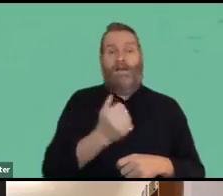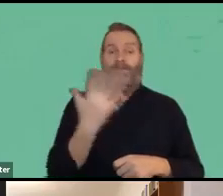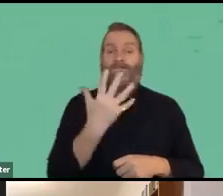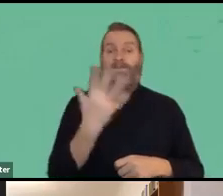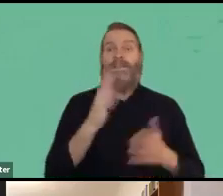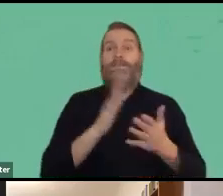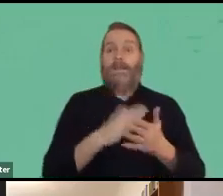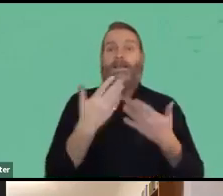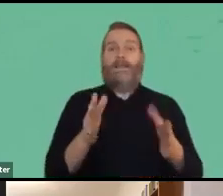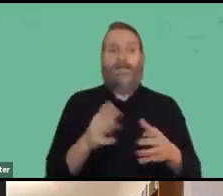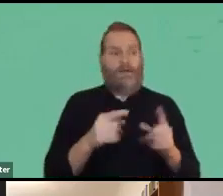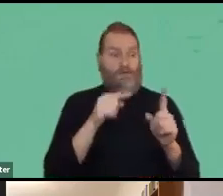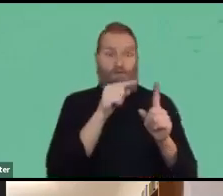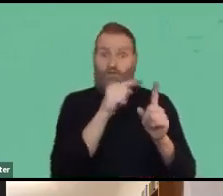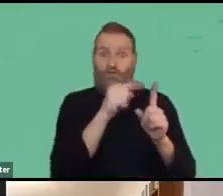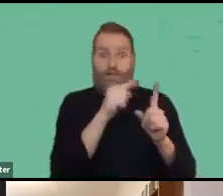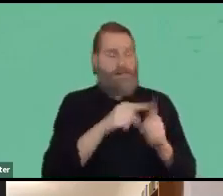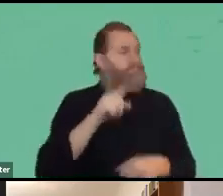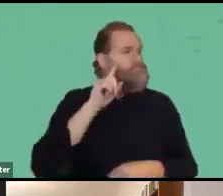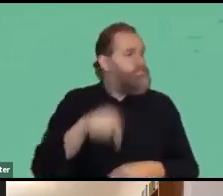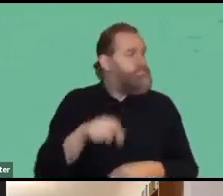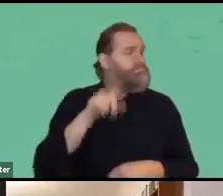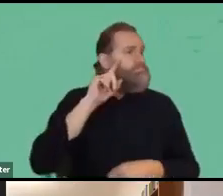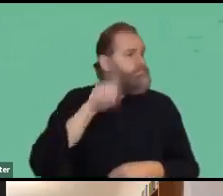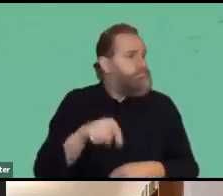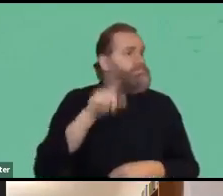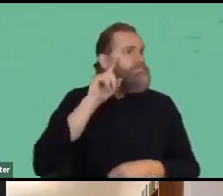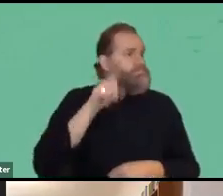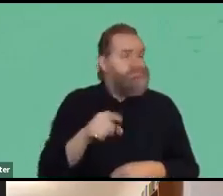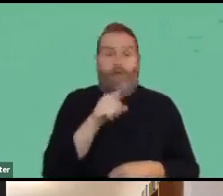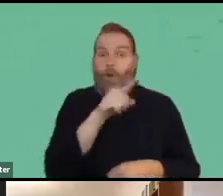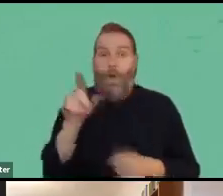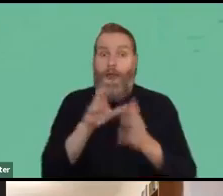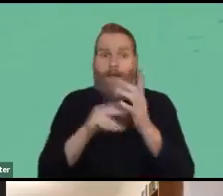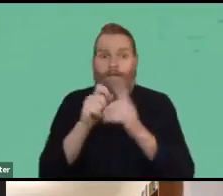blanked every single person who sort of stood up and made the gesture to say can I intervene,